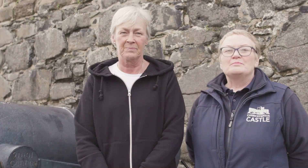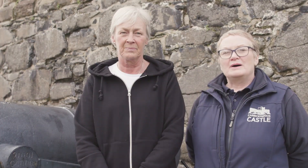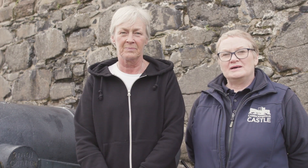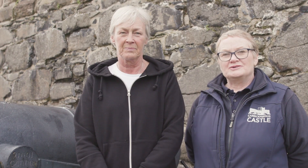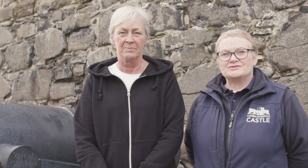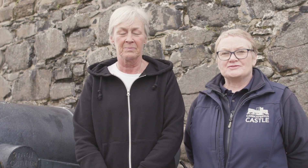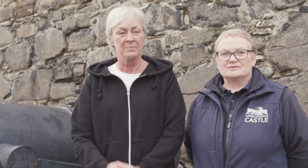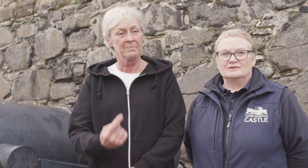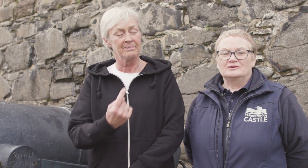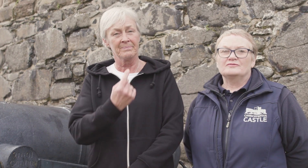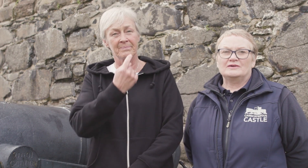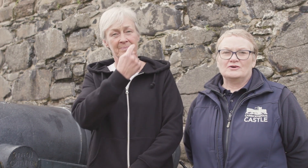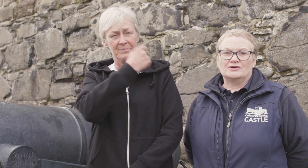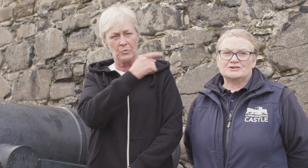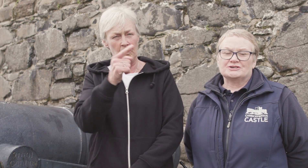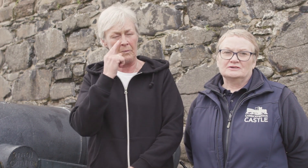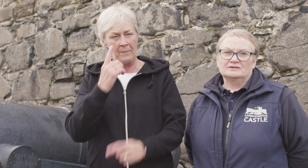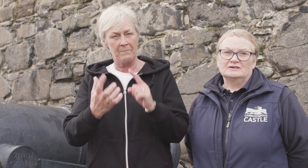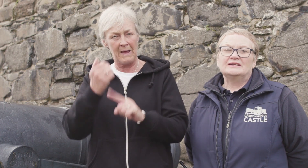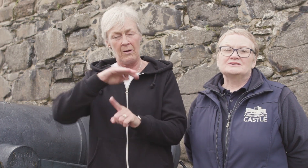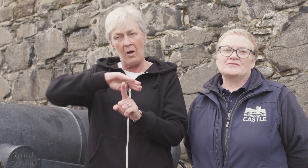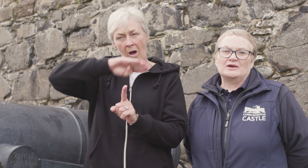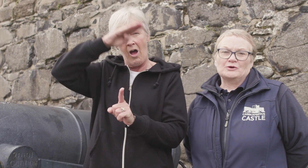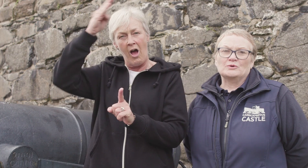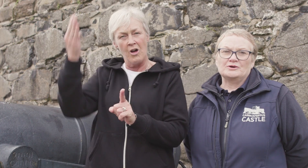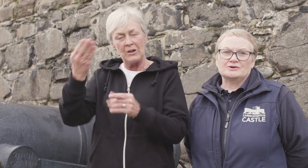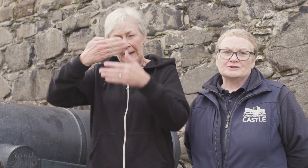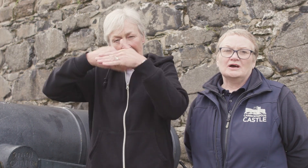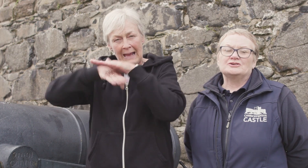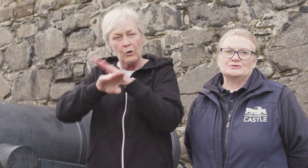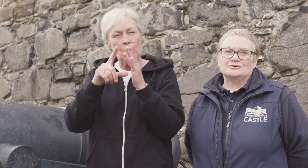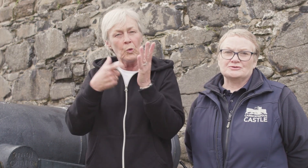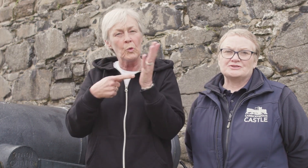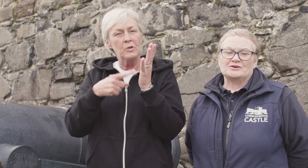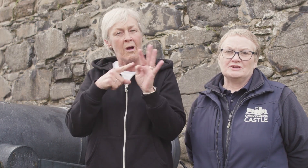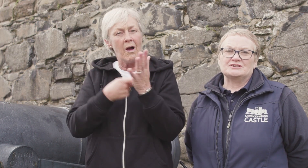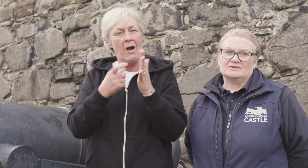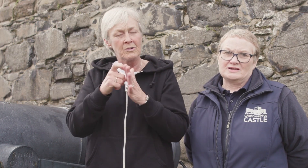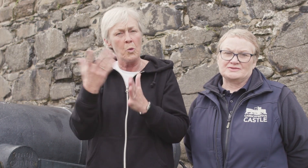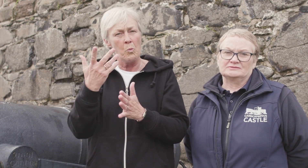Behind us, you'll find the arch leading to the inner courtyard and John de Courcy's original castle.